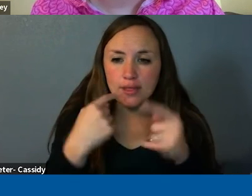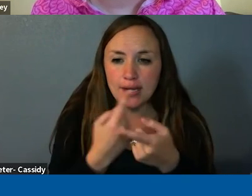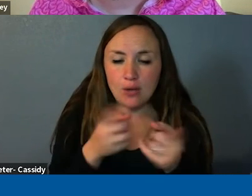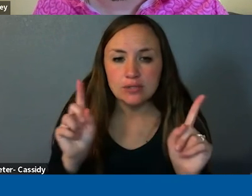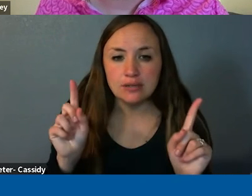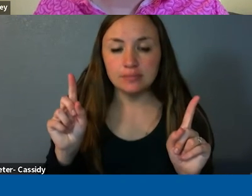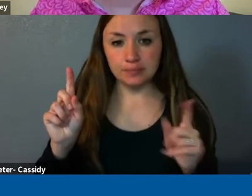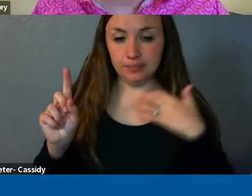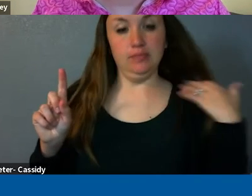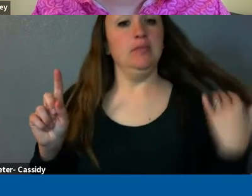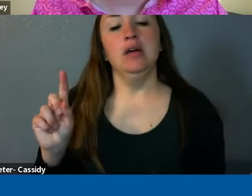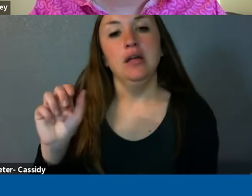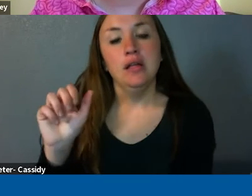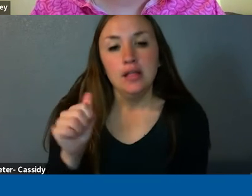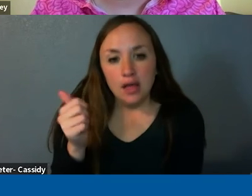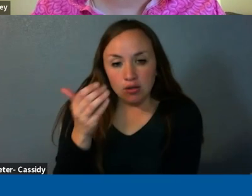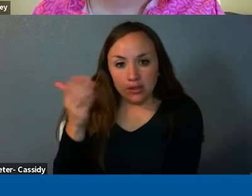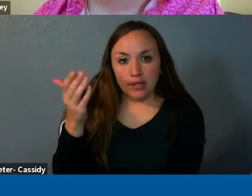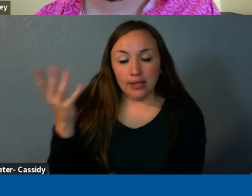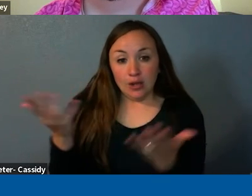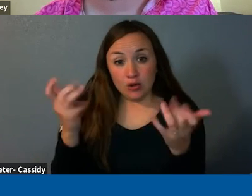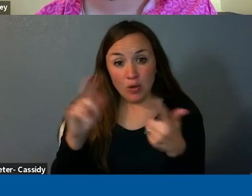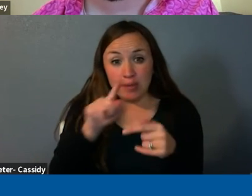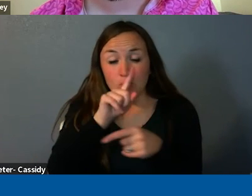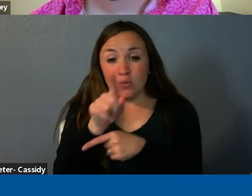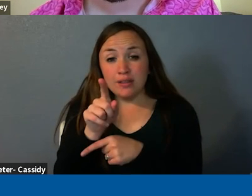The other thing here is, you wanna be really cognizant